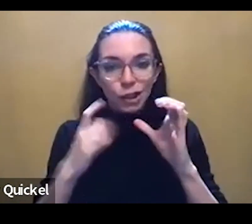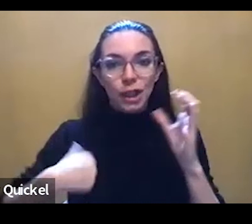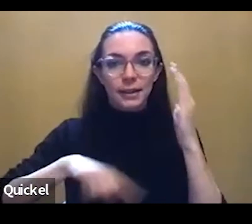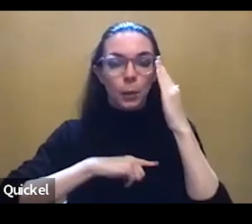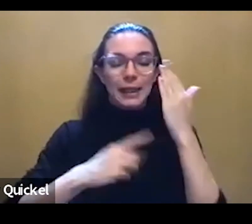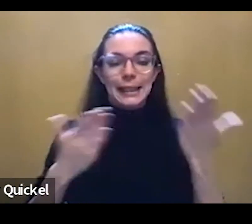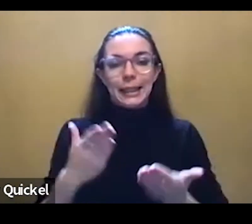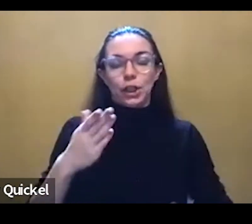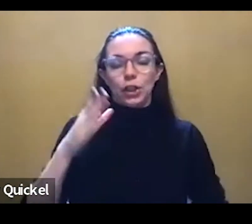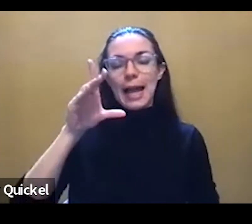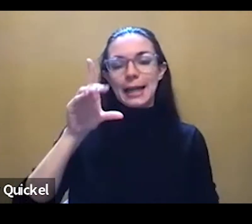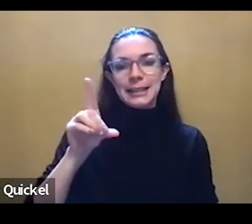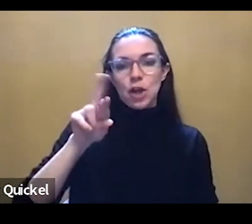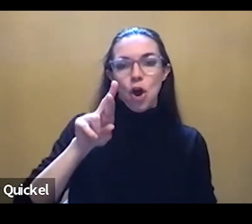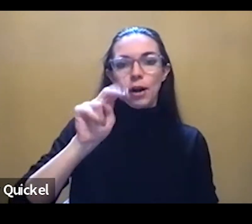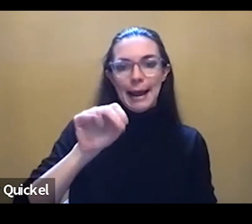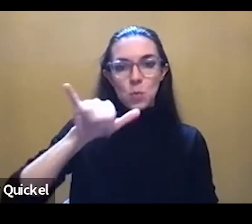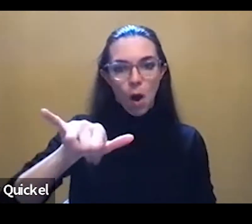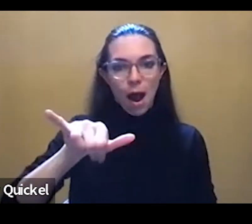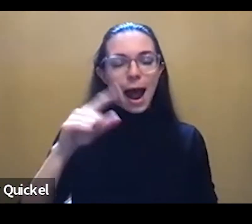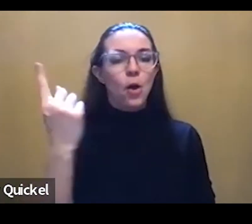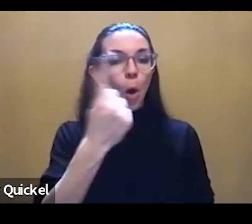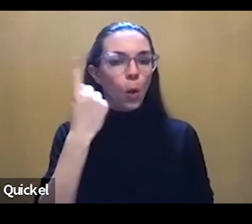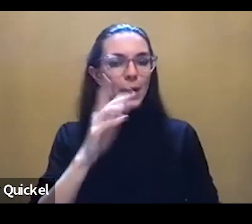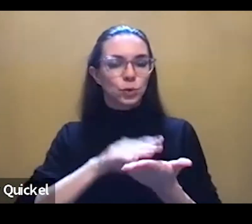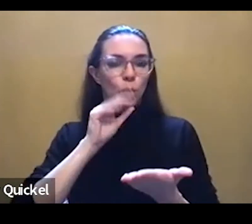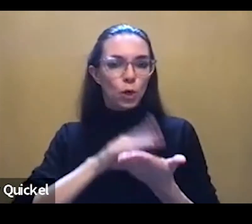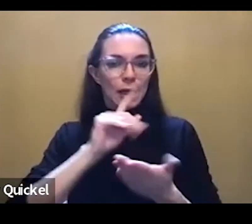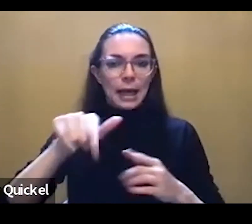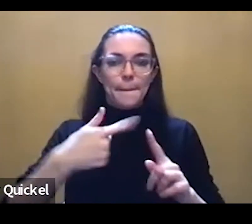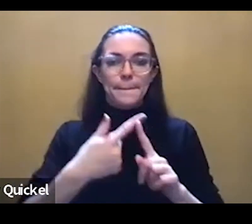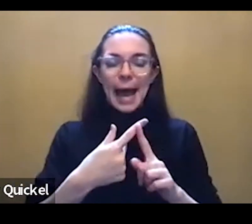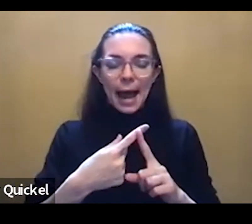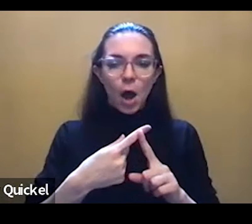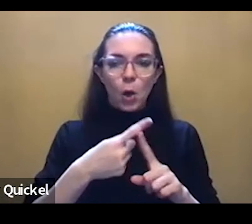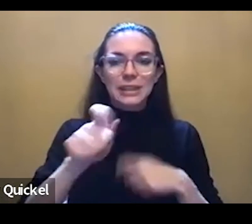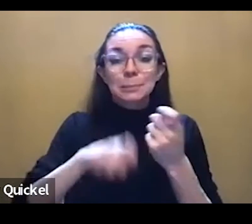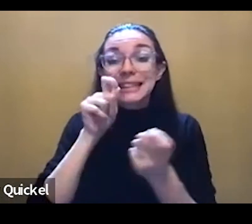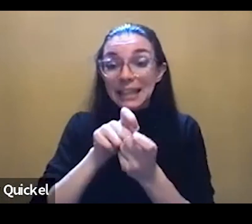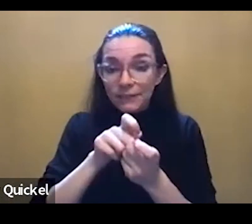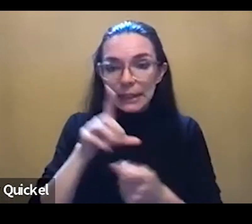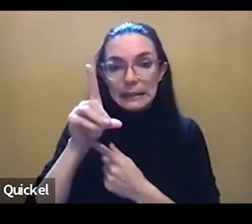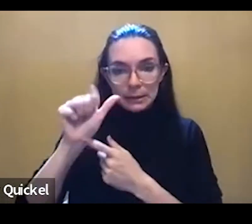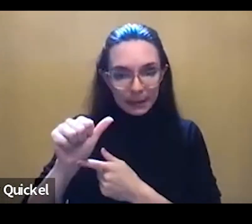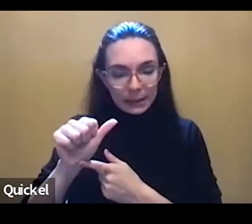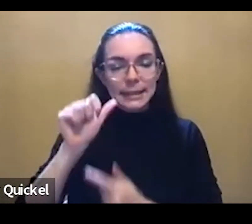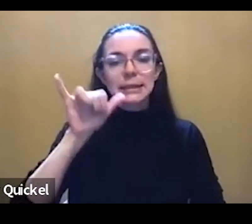DRNY are always learning about particular disabilities that have